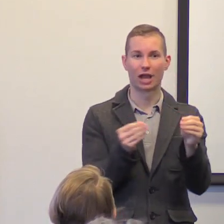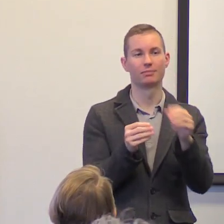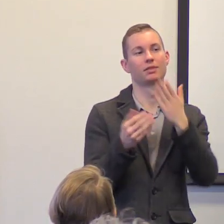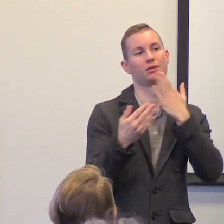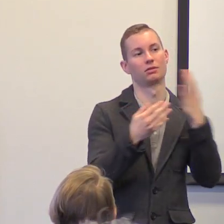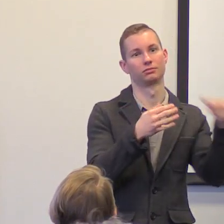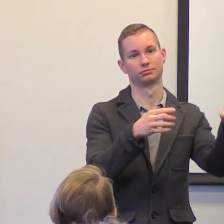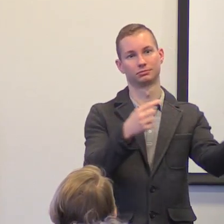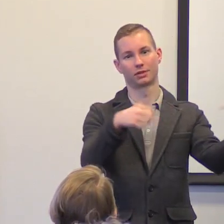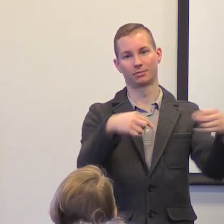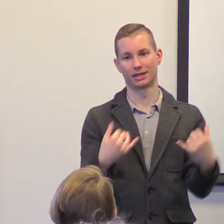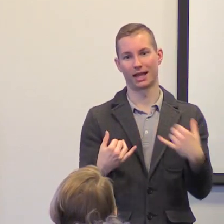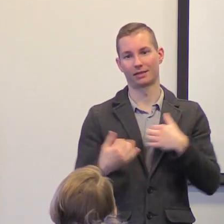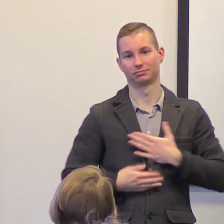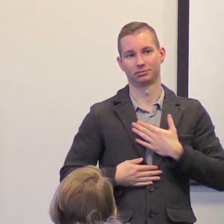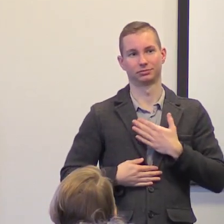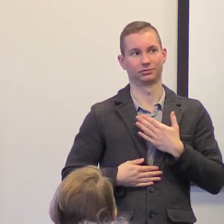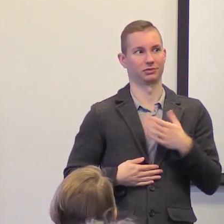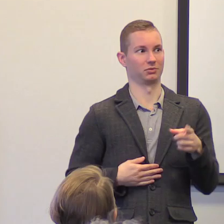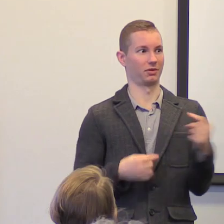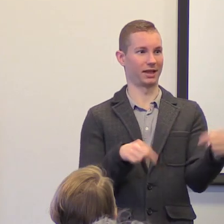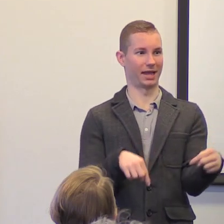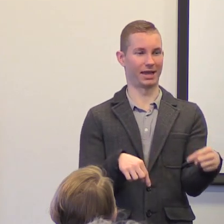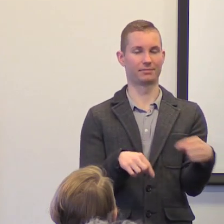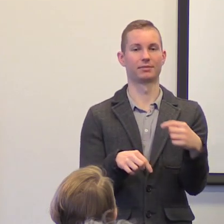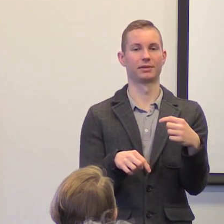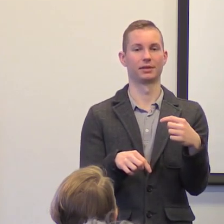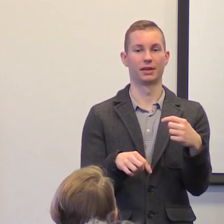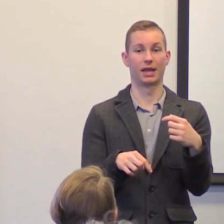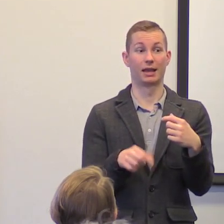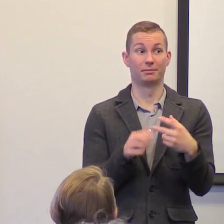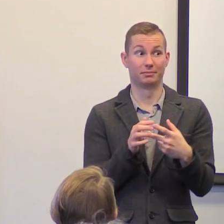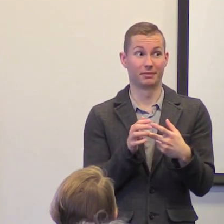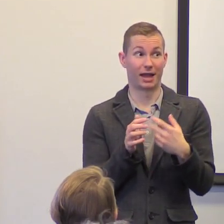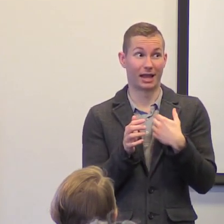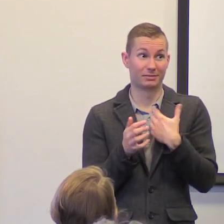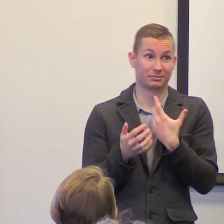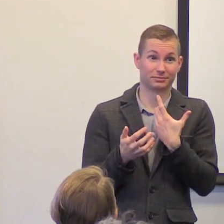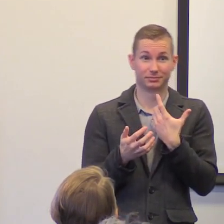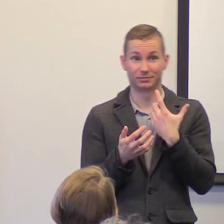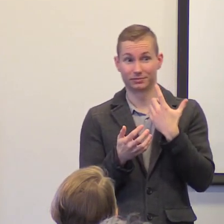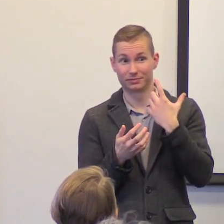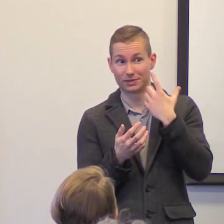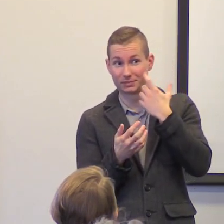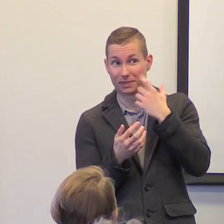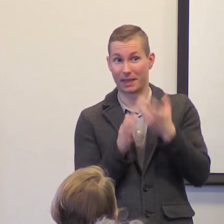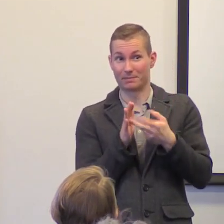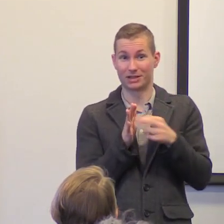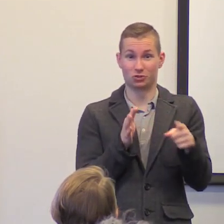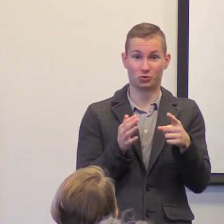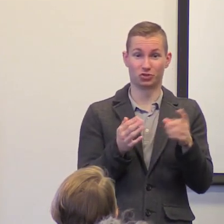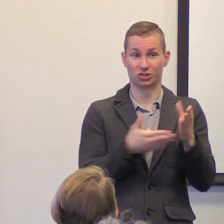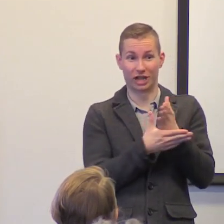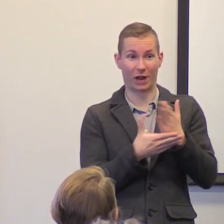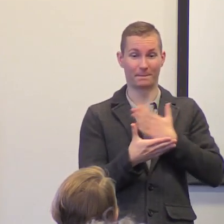I appreciate the fact that you all came, and I'm taking that to mean that you share some concern about where we are now and what's happening and that you want to be part of